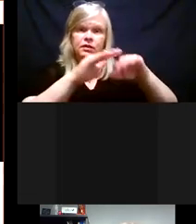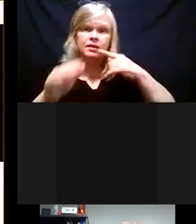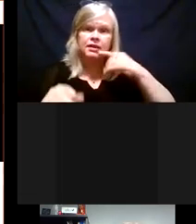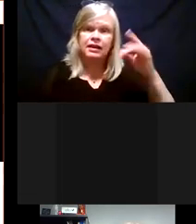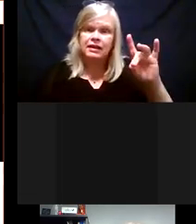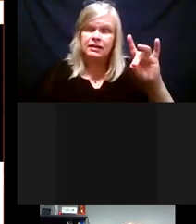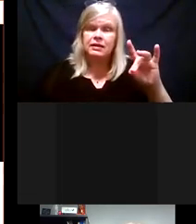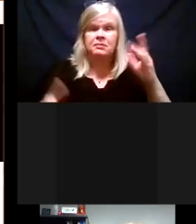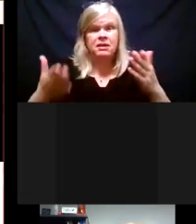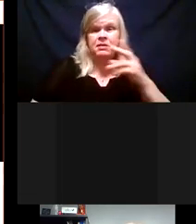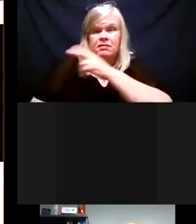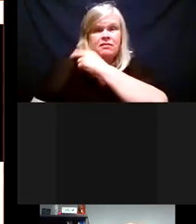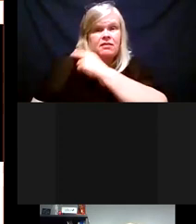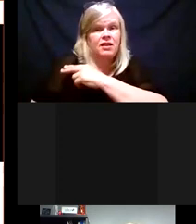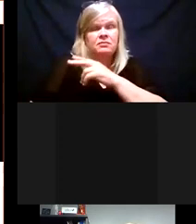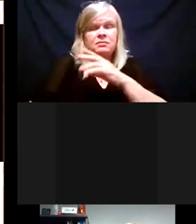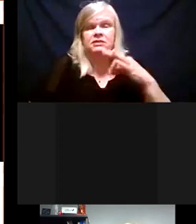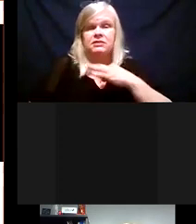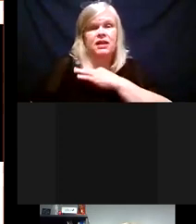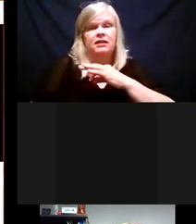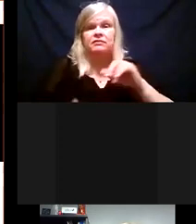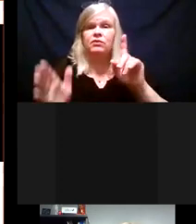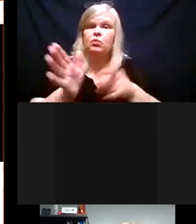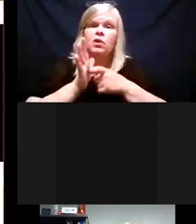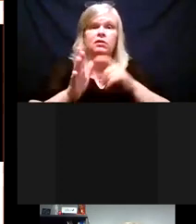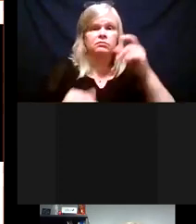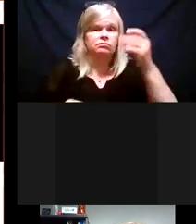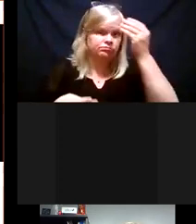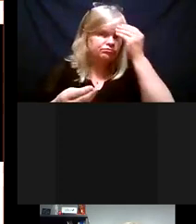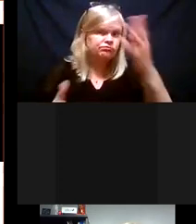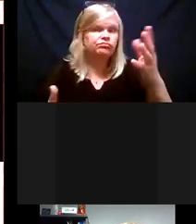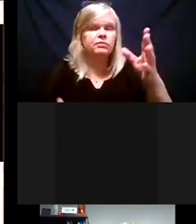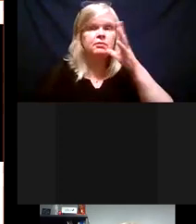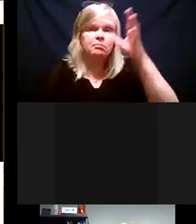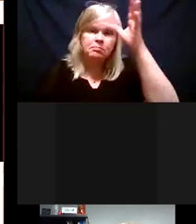HOSPITAL STAFF NOTIFY PARENTS OR GUARDIANS WHEN THE CHILD -- WHEN